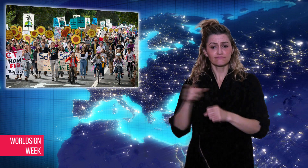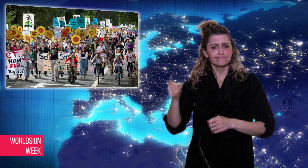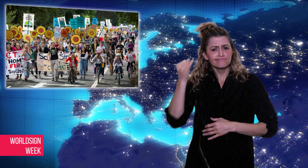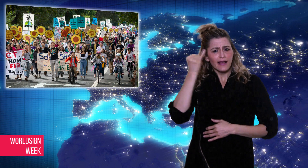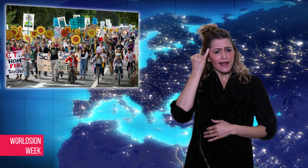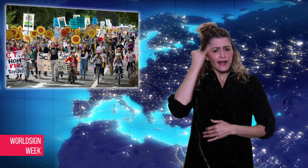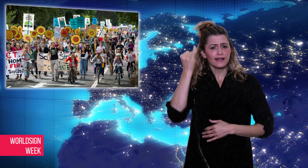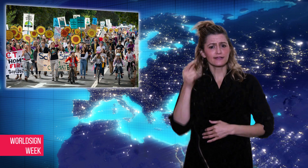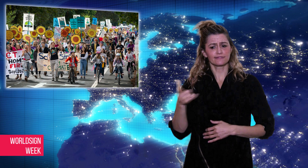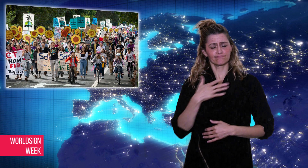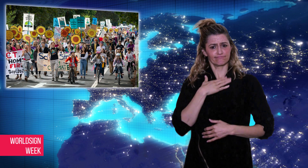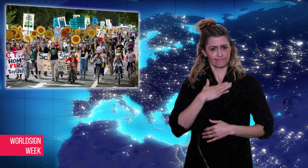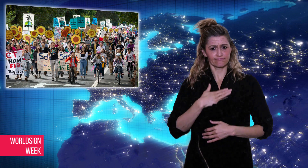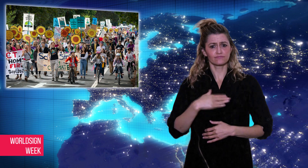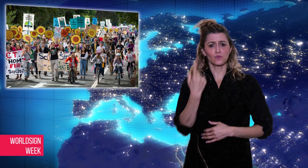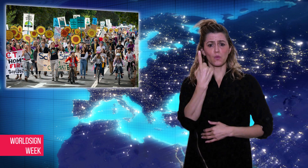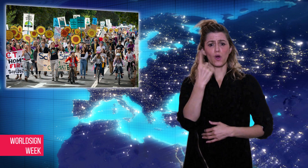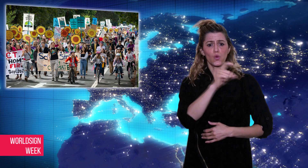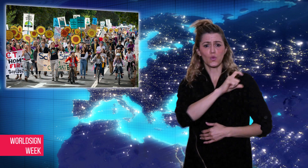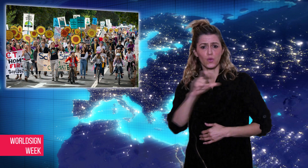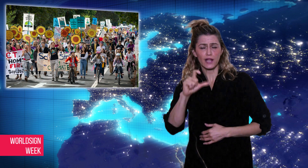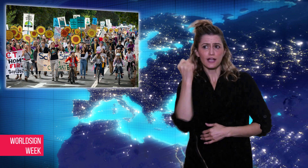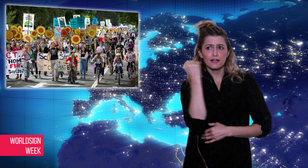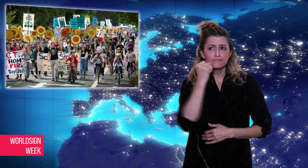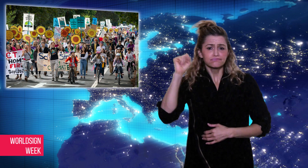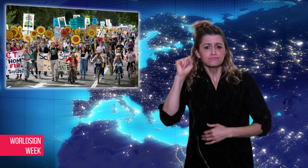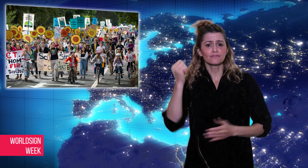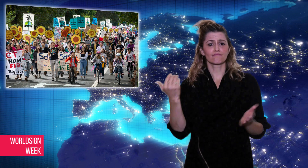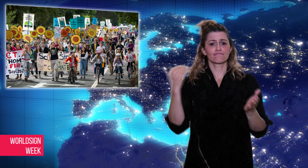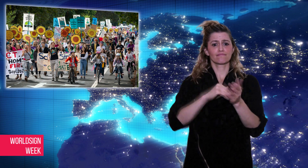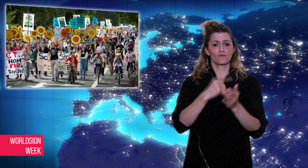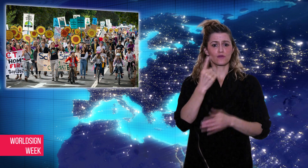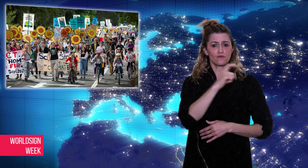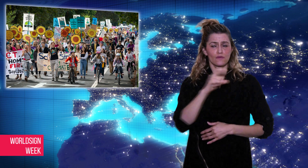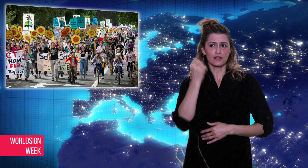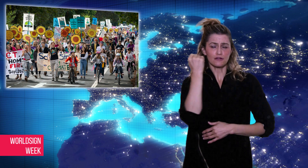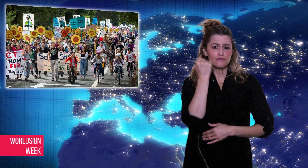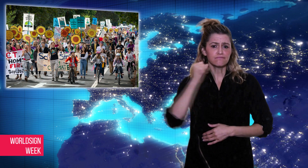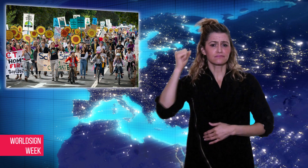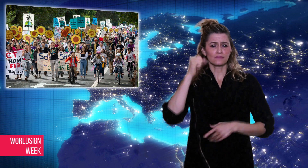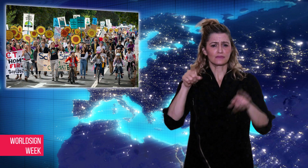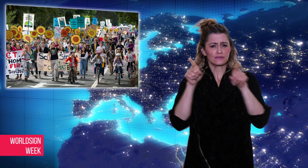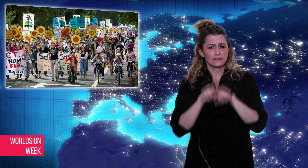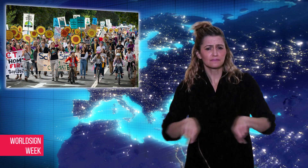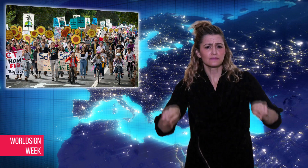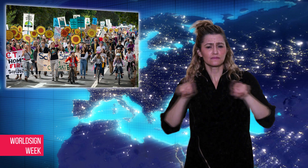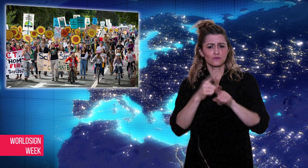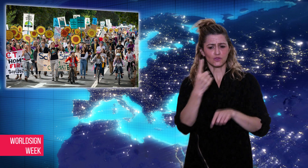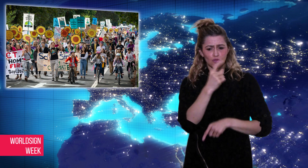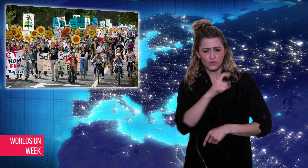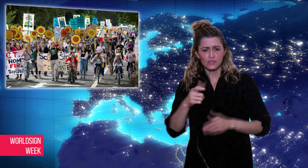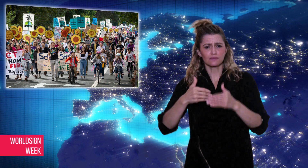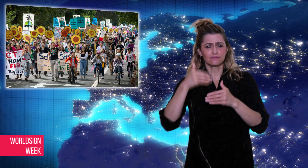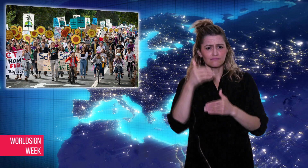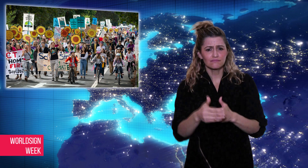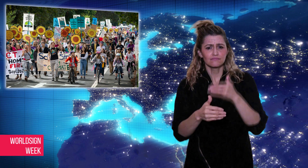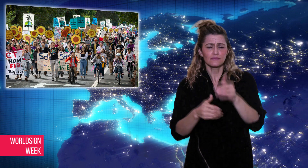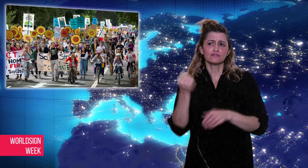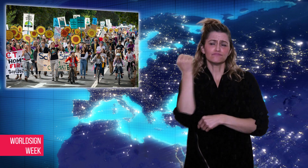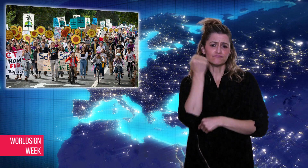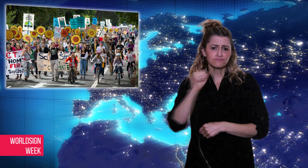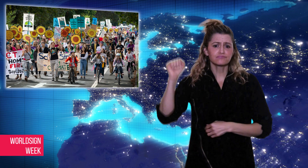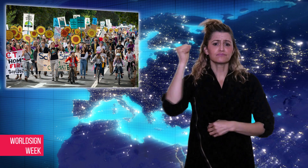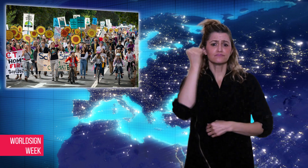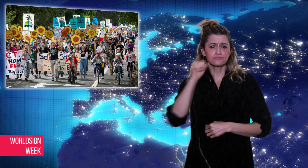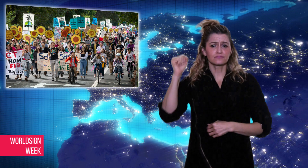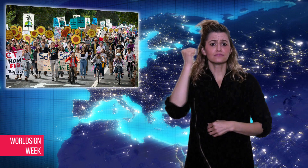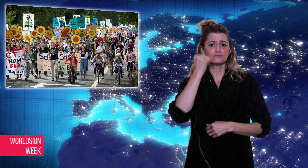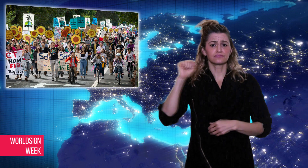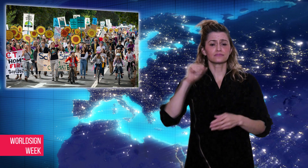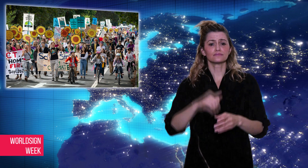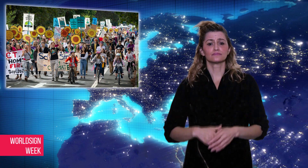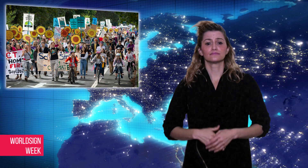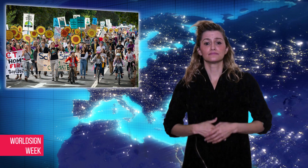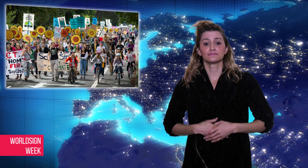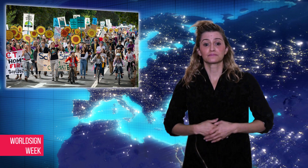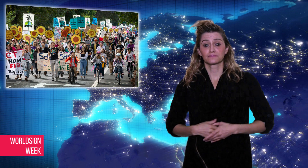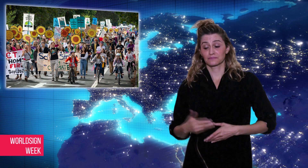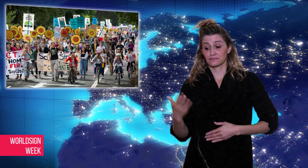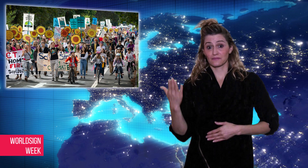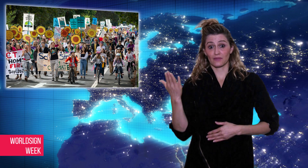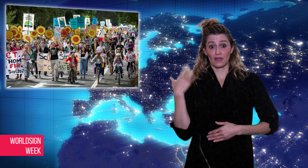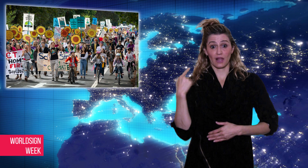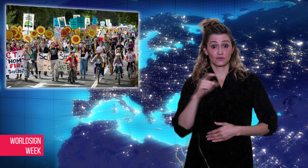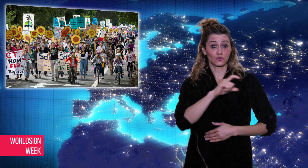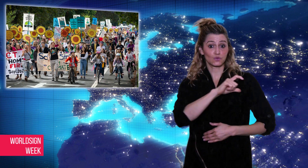demonstrations. Last week, thousands of students in